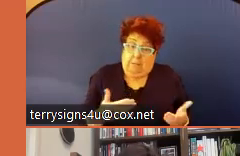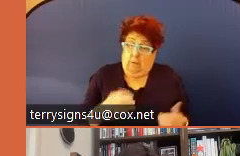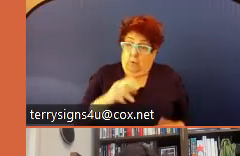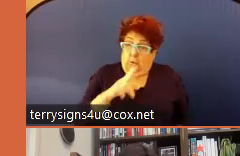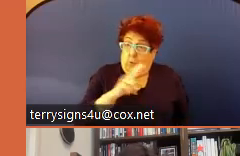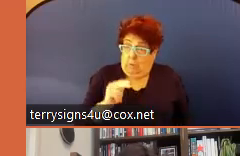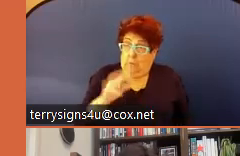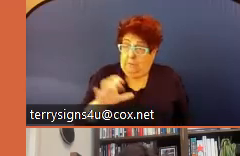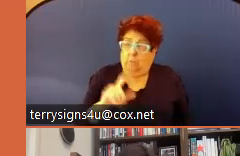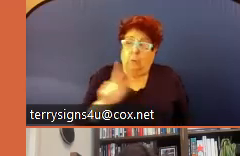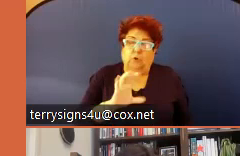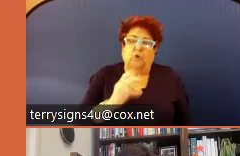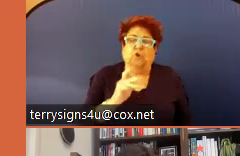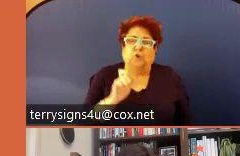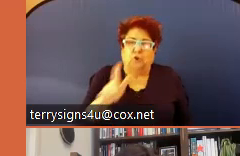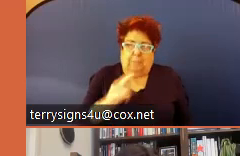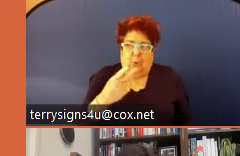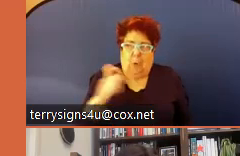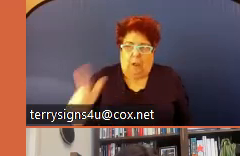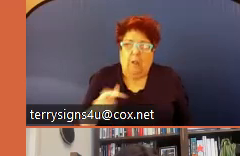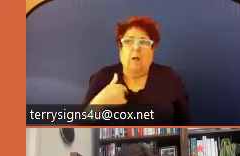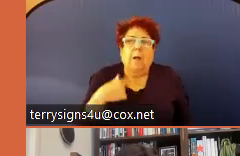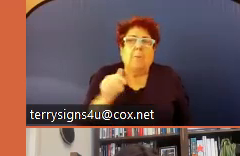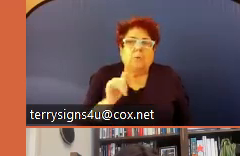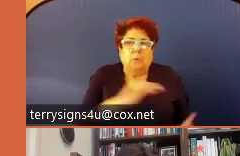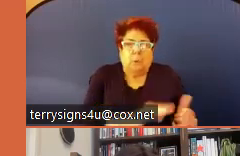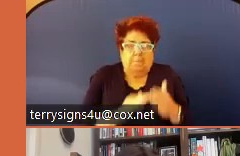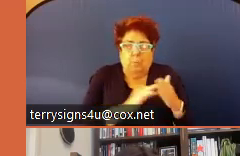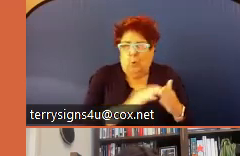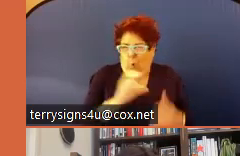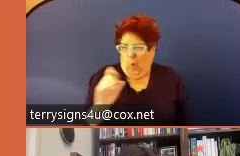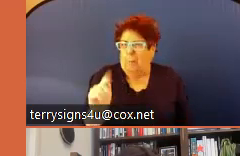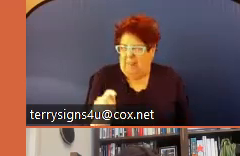Chapel Hill and also a community occupational therapist. Which means I don't work through